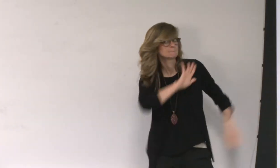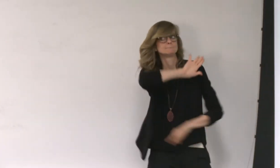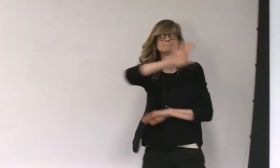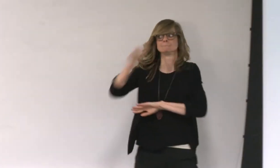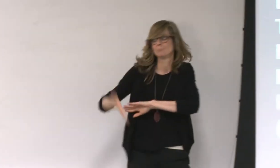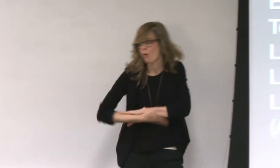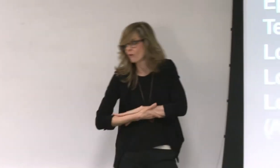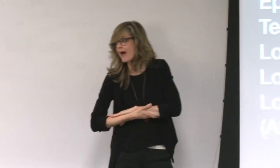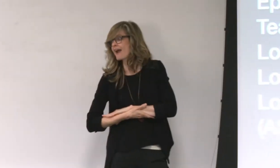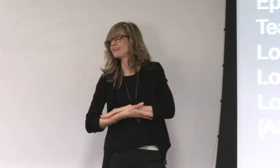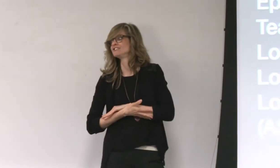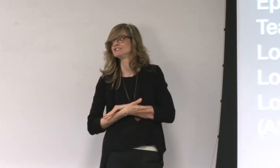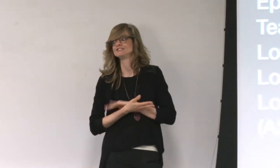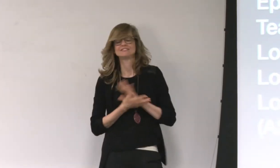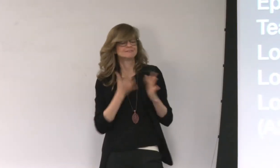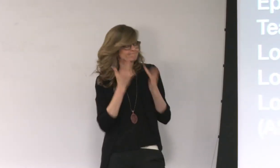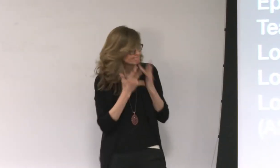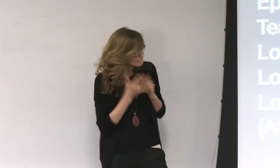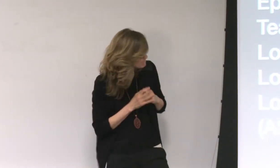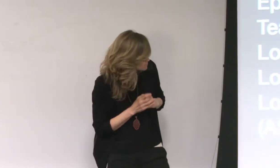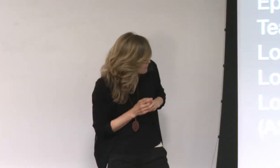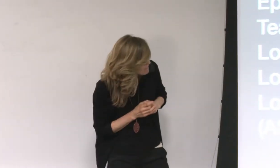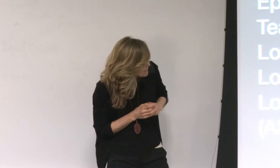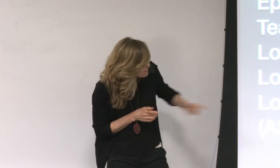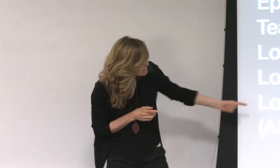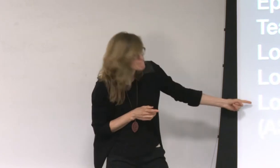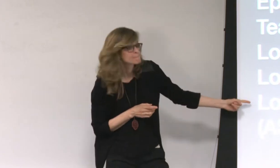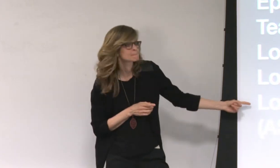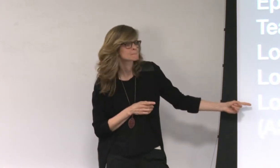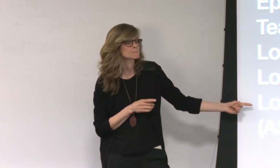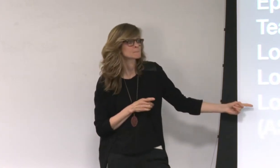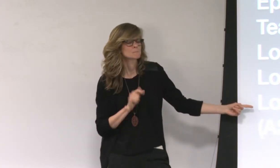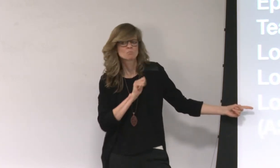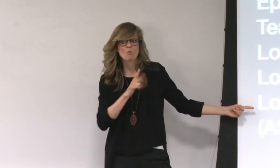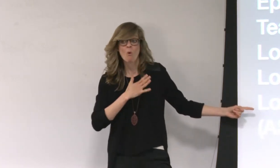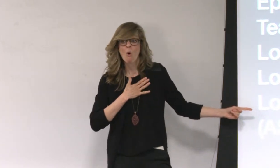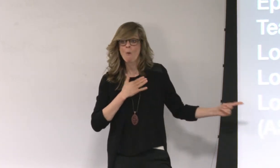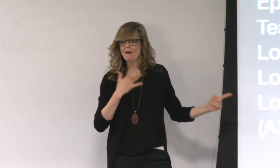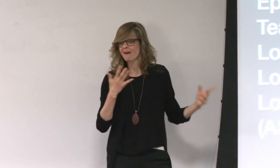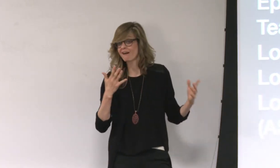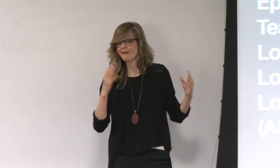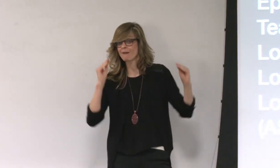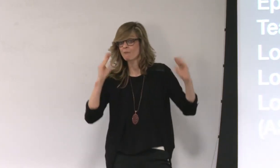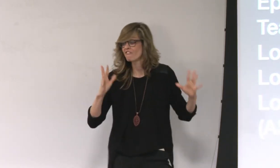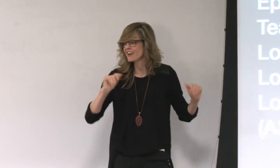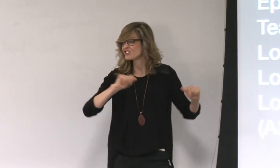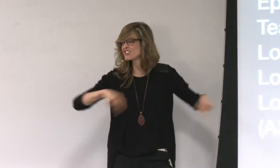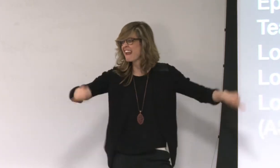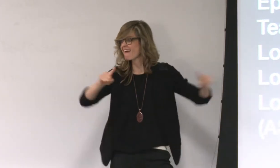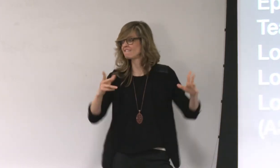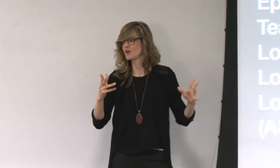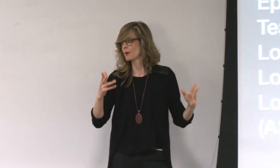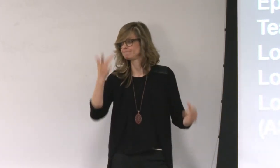AND PLENTY OF ALL-NIGHTERS. BARELY GETTING BY. AND I WAS SURROUNDED BY PROFESSORS AND PEERS